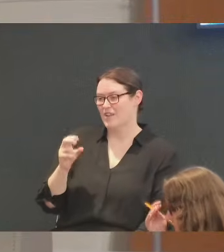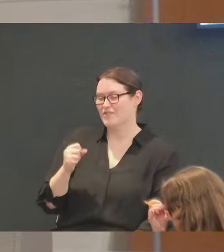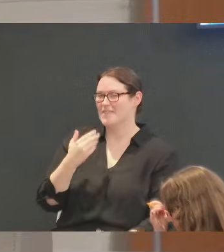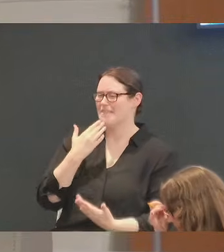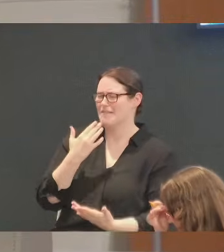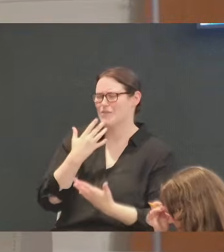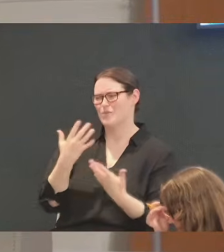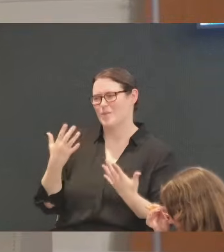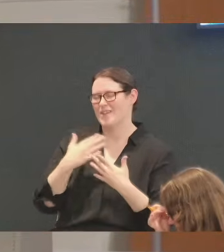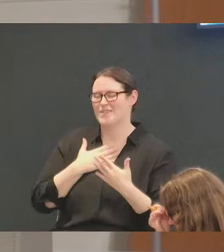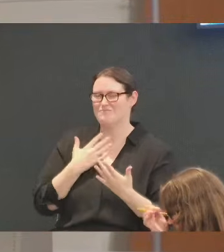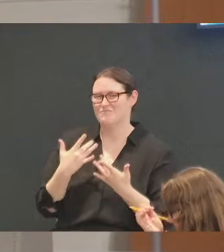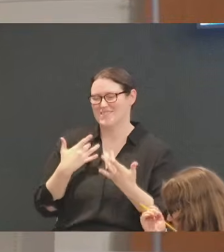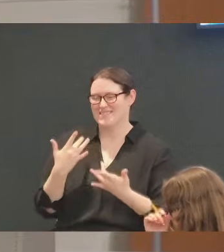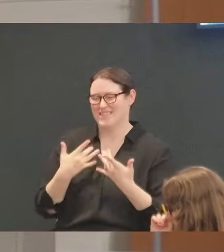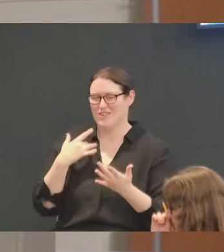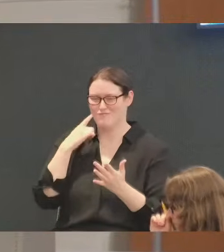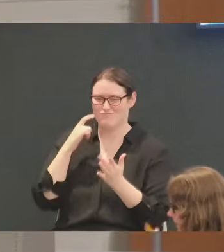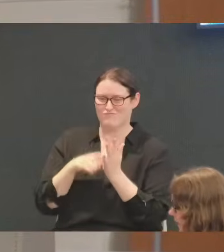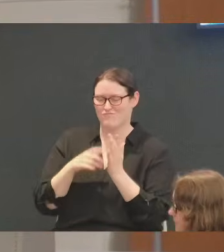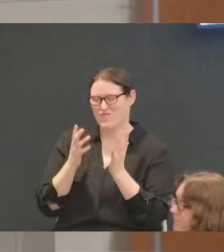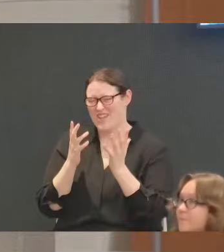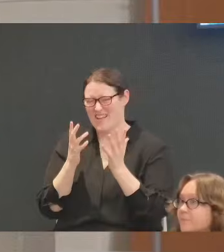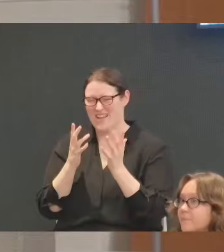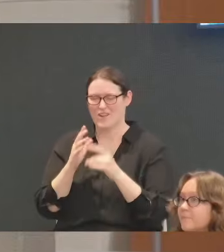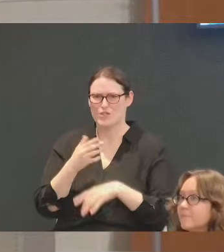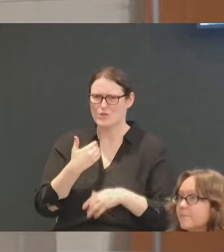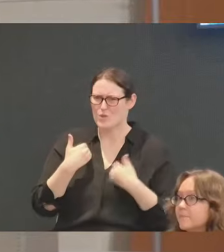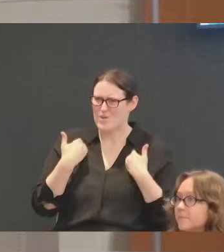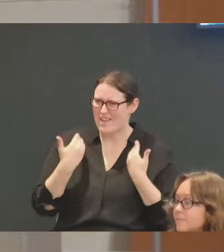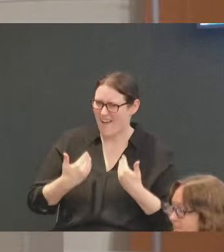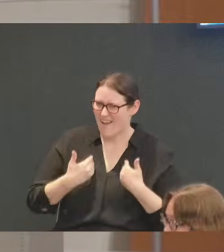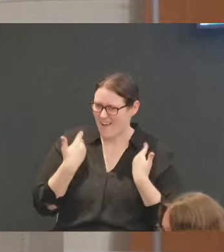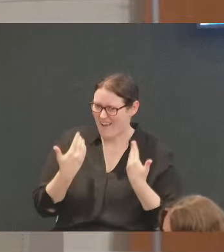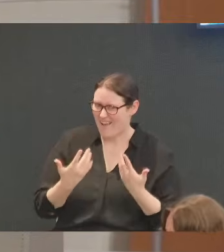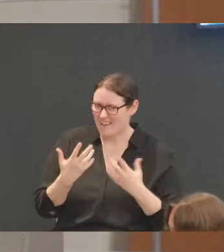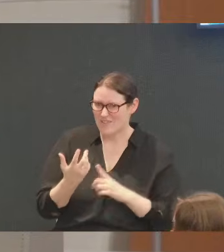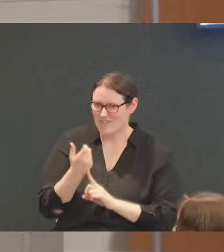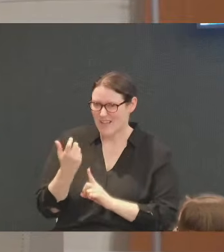recognize your achievements at such a young age in particular. so it it really is inspiring.